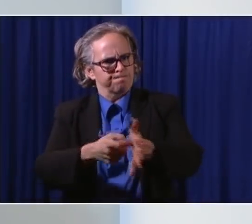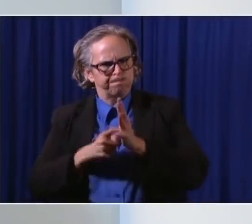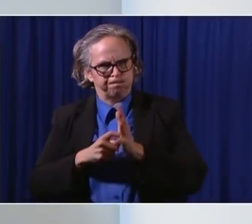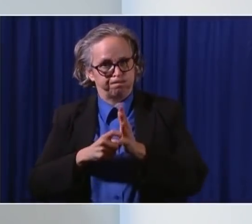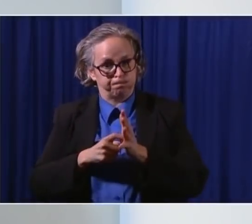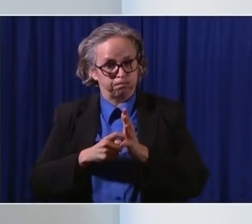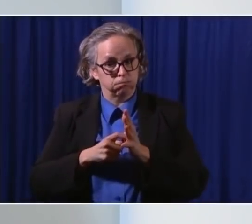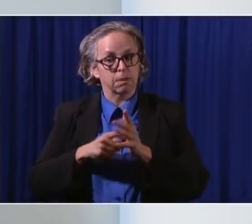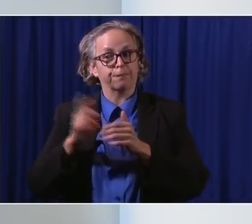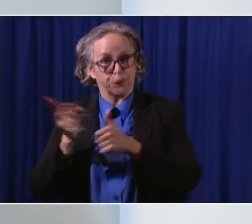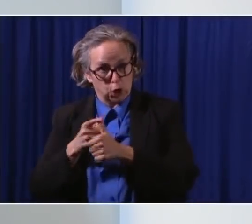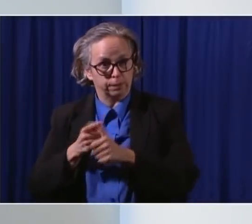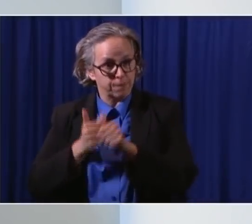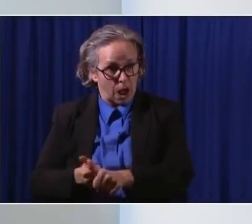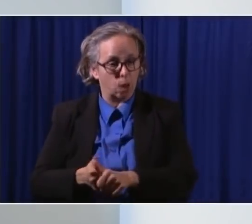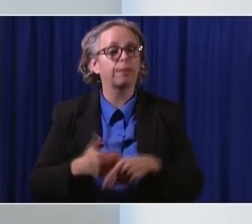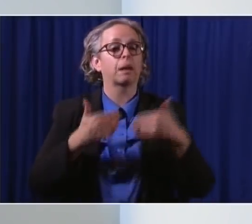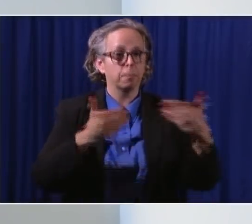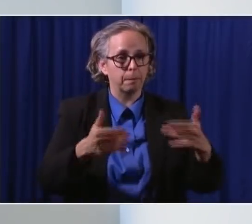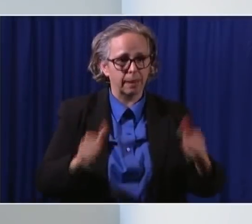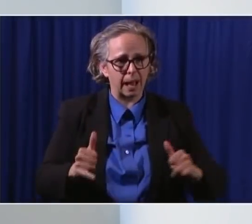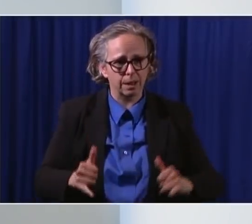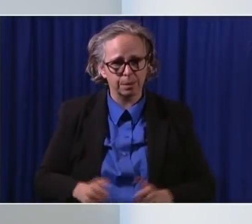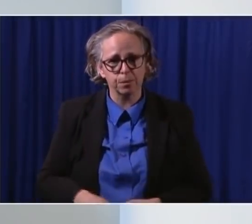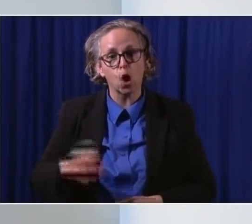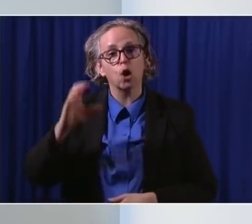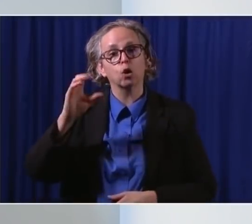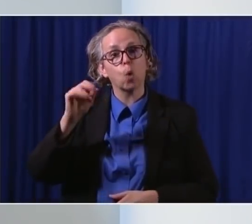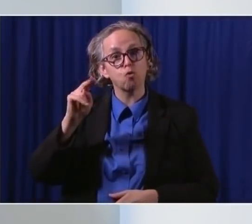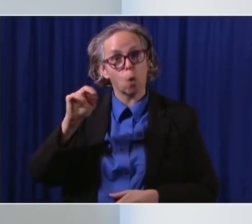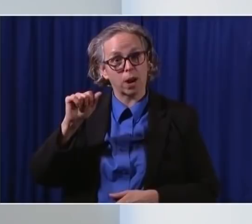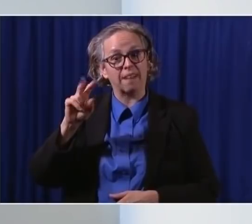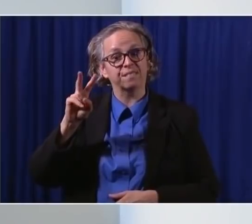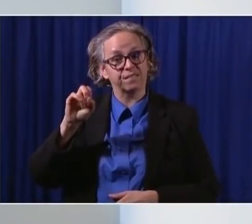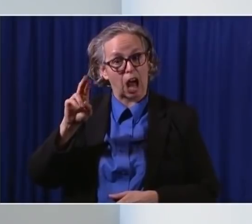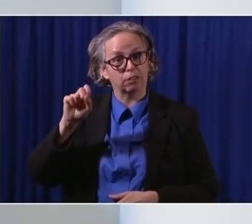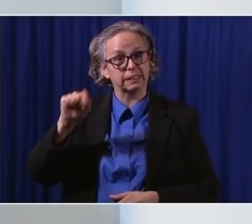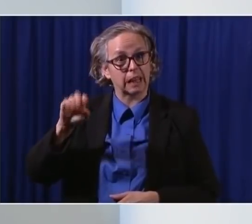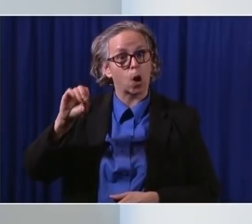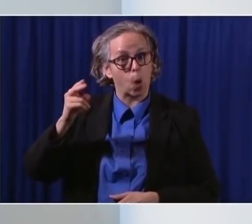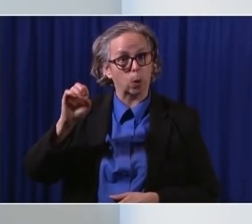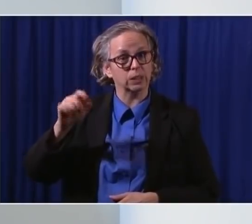CARE FOR A PERSON WHO DEVELOPS SYMPTOMS. THESE RESTRICTIONS ARE REQUIRED FOR ANY OF THESE TYPES OF THINGS TO HAPPEN. THE